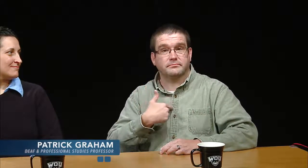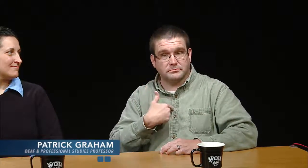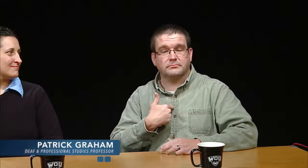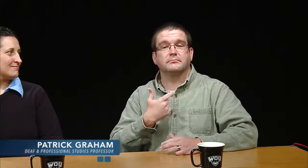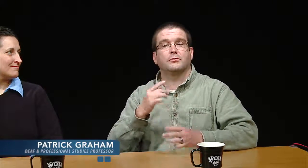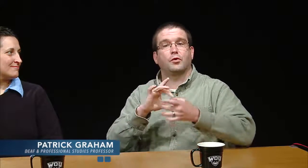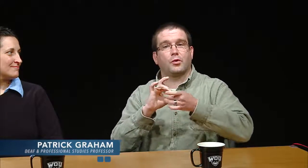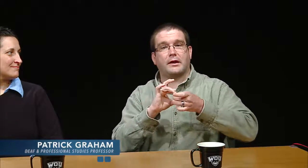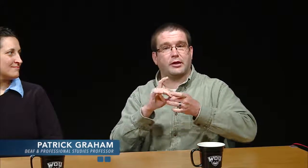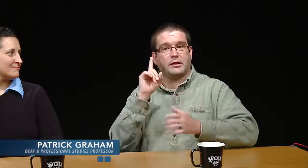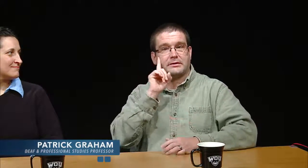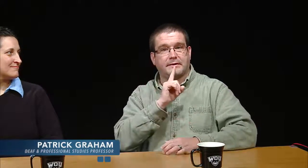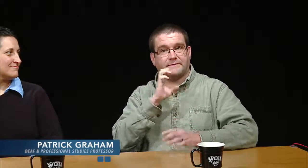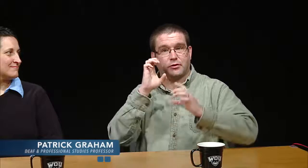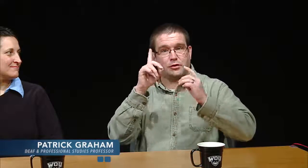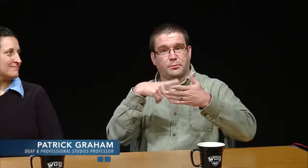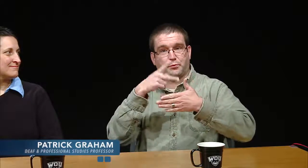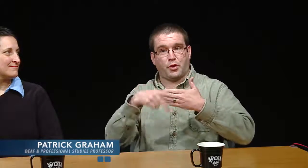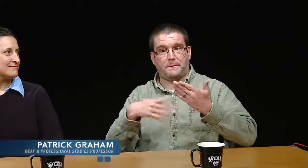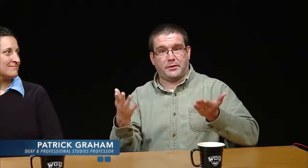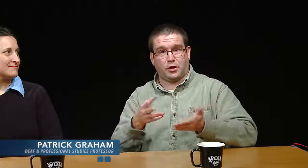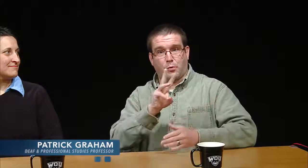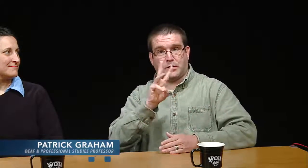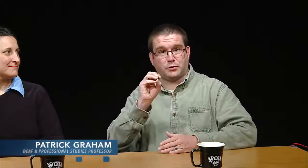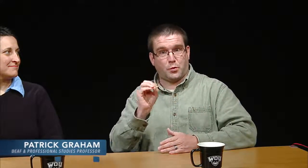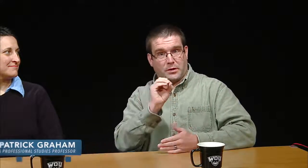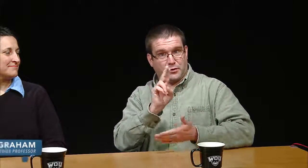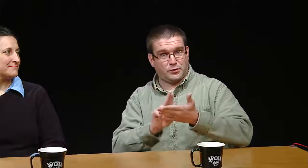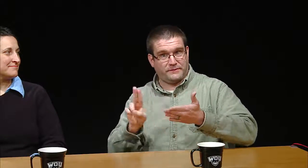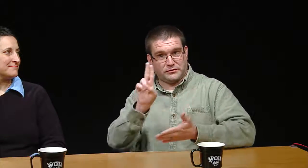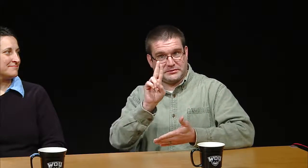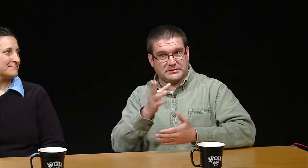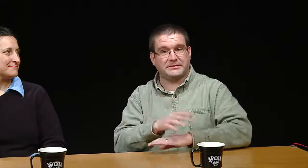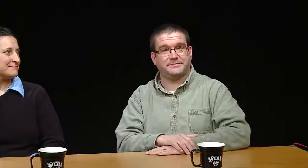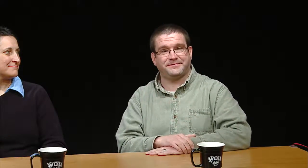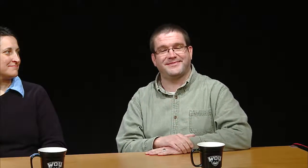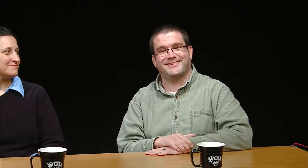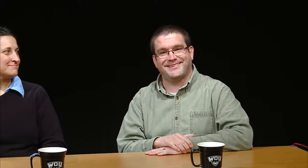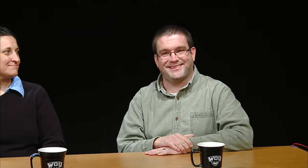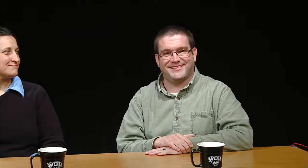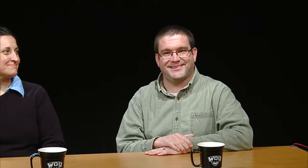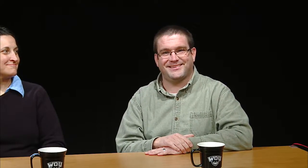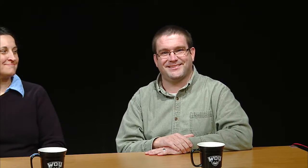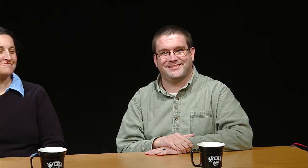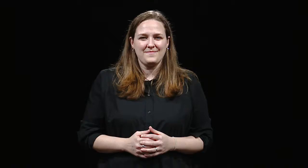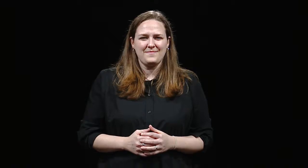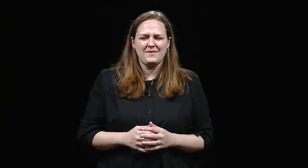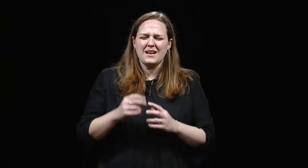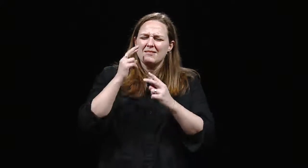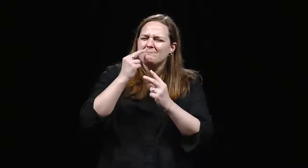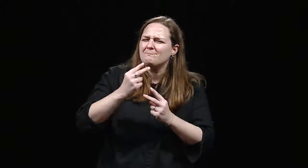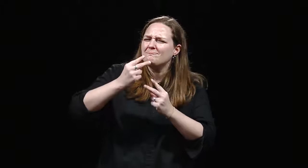Video with captions is different than video without, because I think it gives you an opportunity to catch the things that you would ordinarily miss.